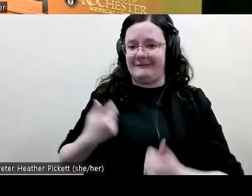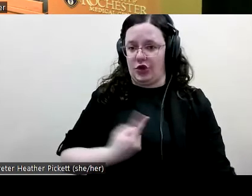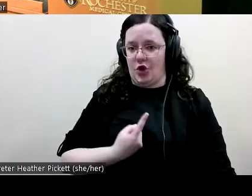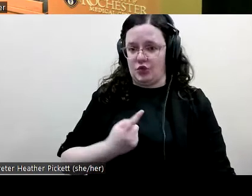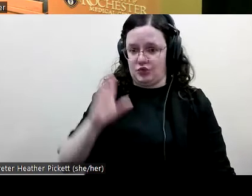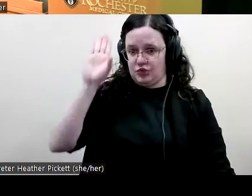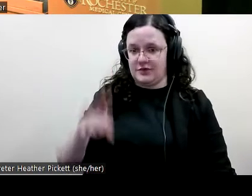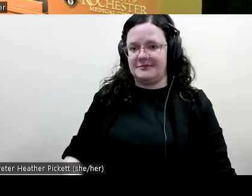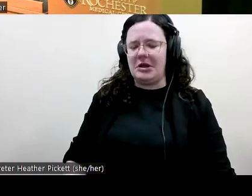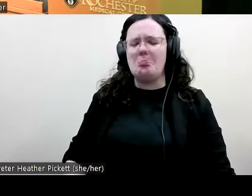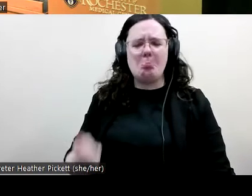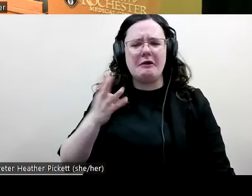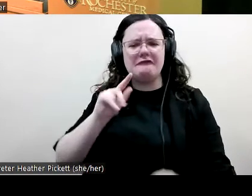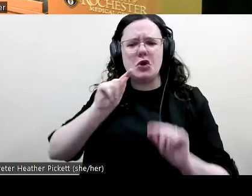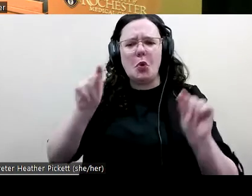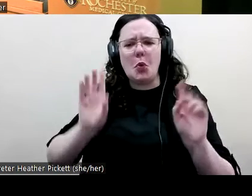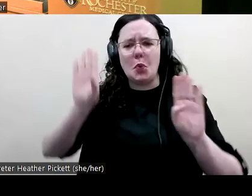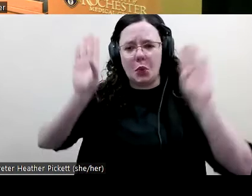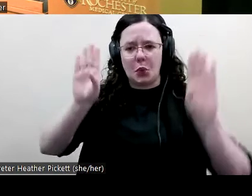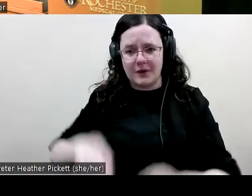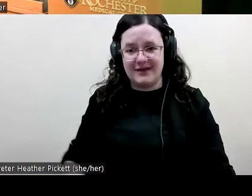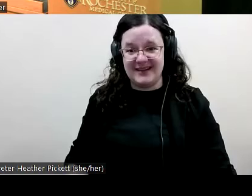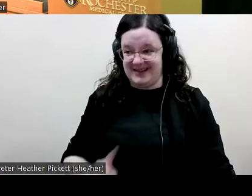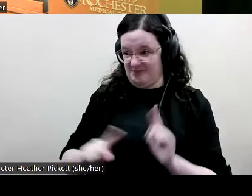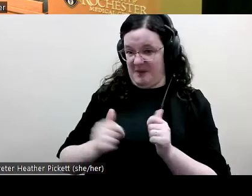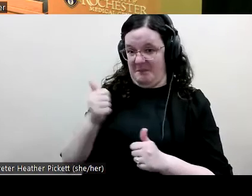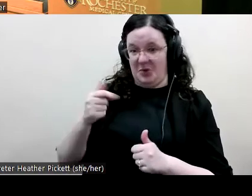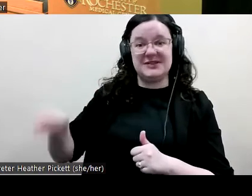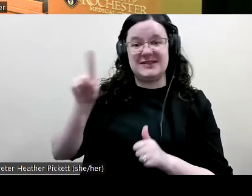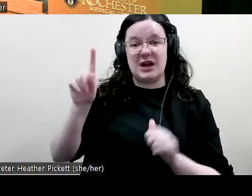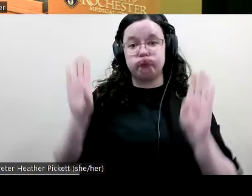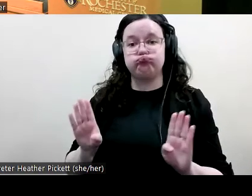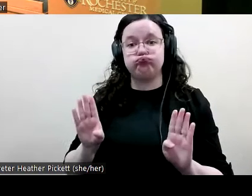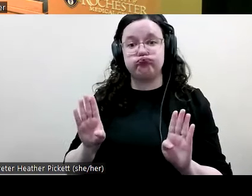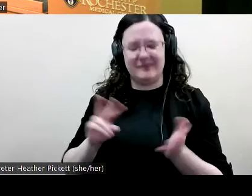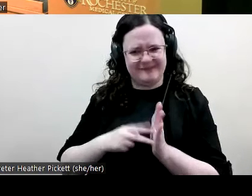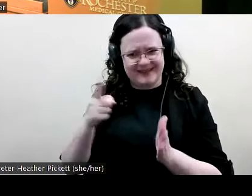a couple of hands but the majority are living with someone else right so living on your own